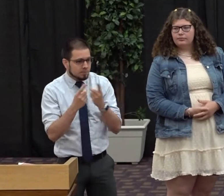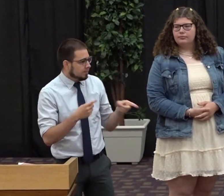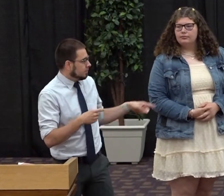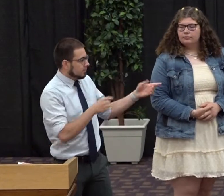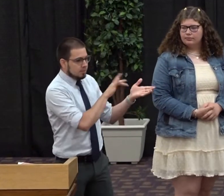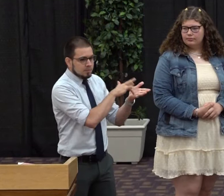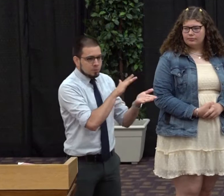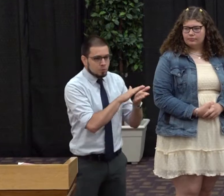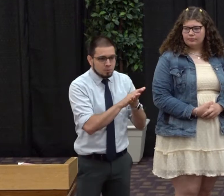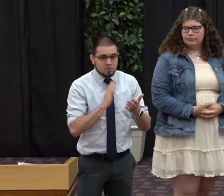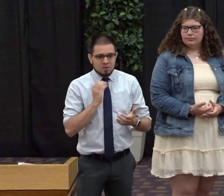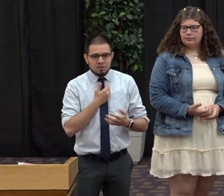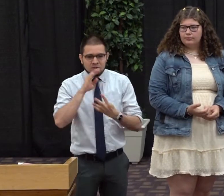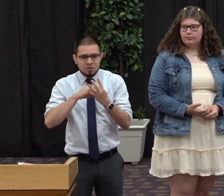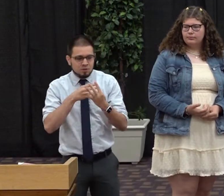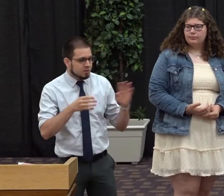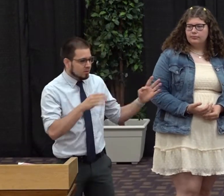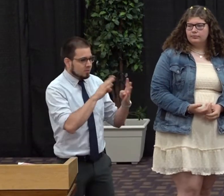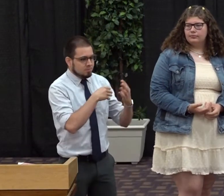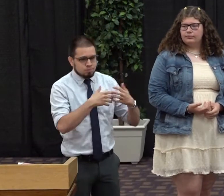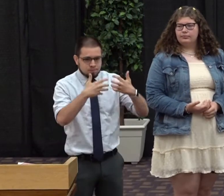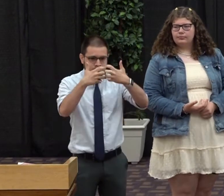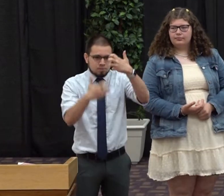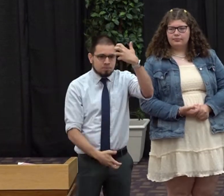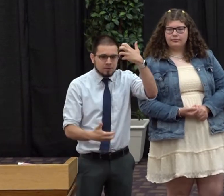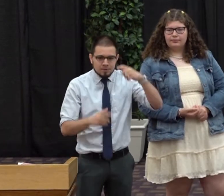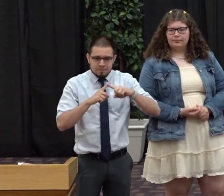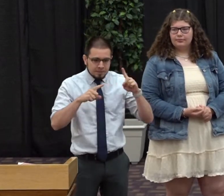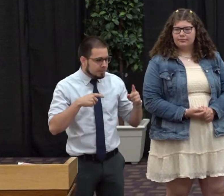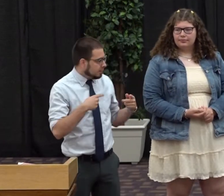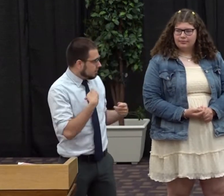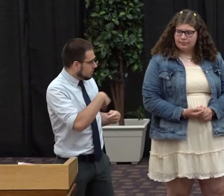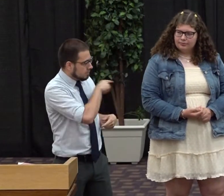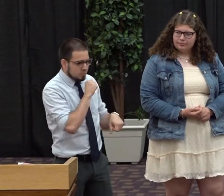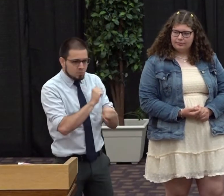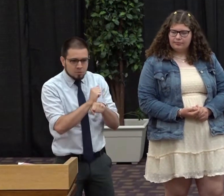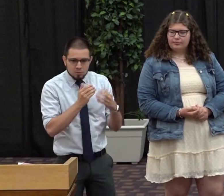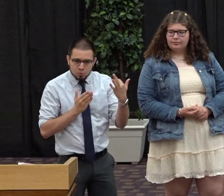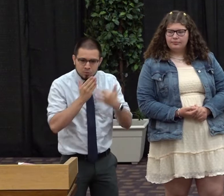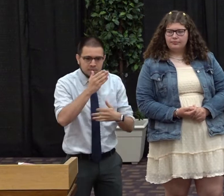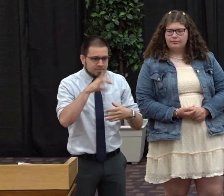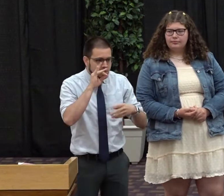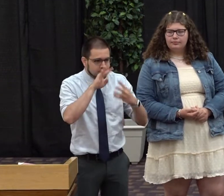Working in the elementary department - they're middle school - and our schedules sometimes did not align.